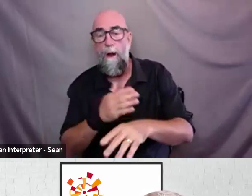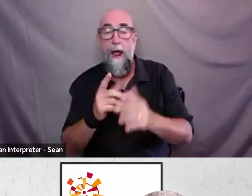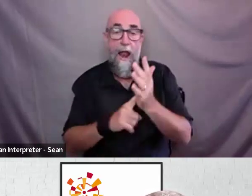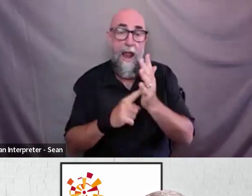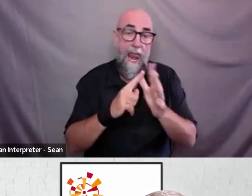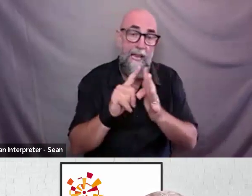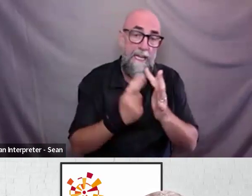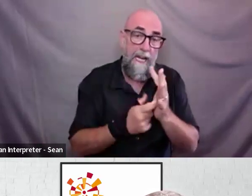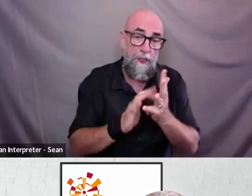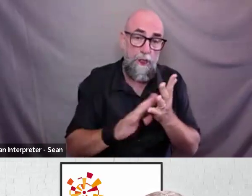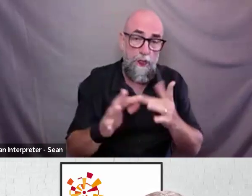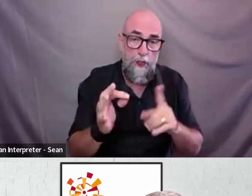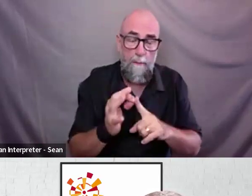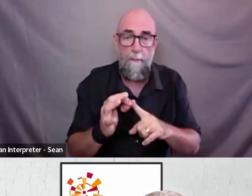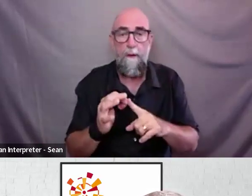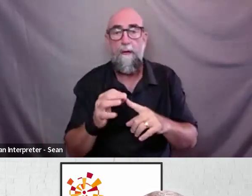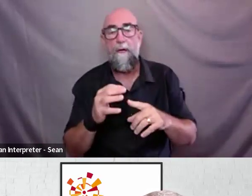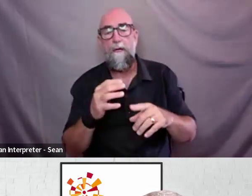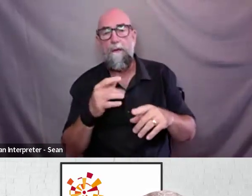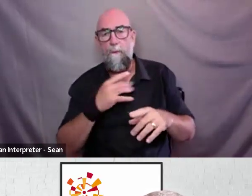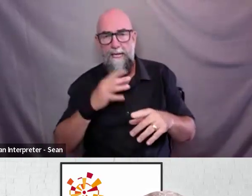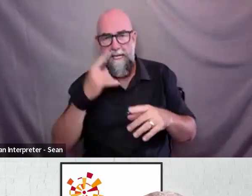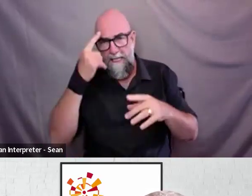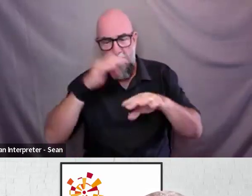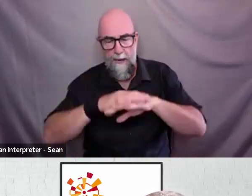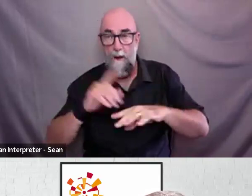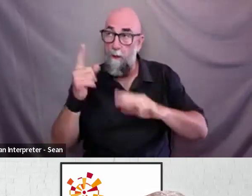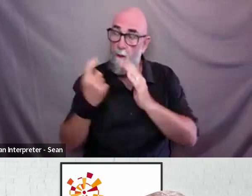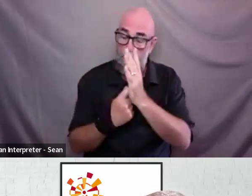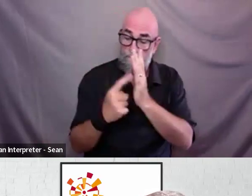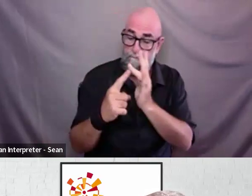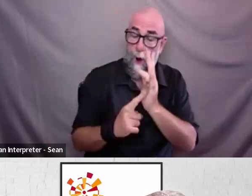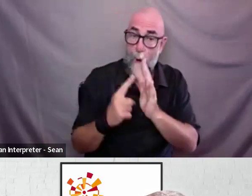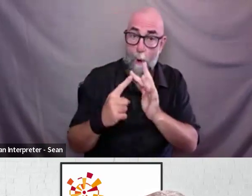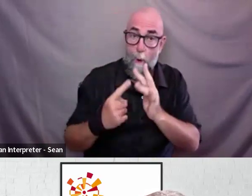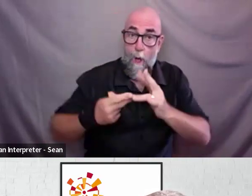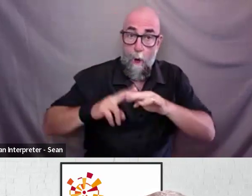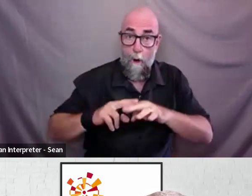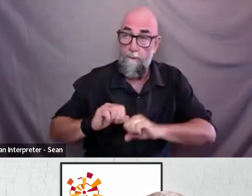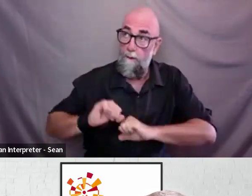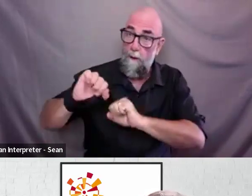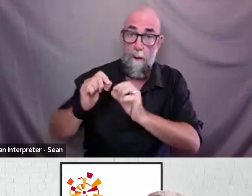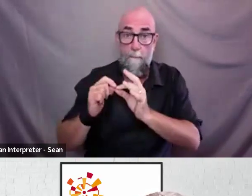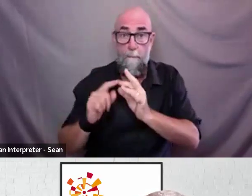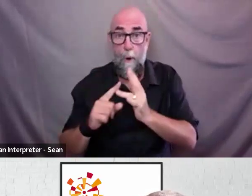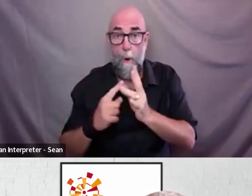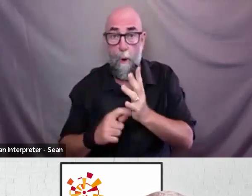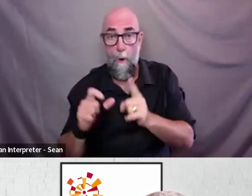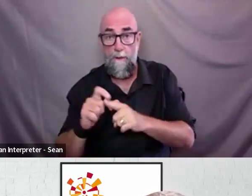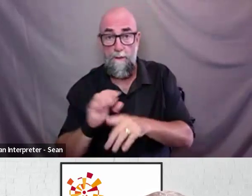... Without the board support of its prioritisation, without the board being